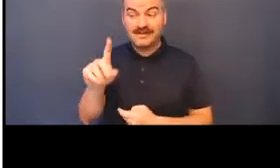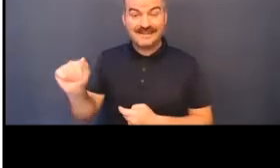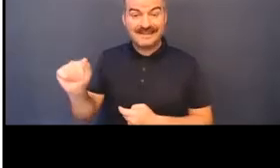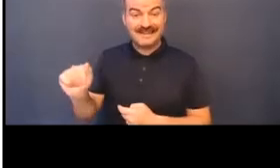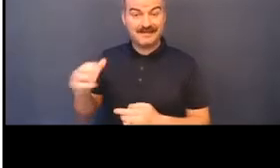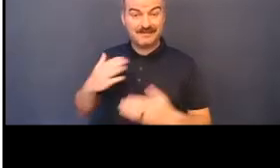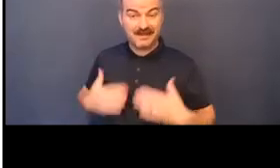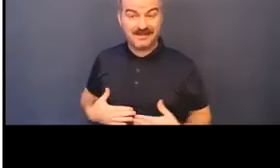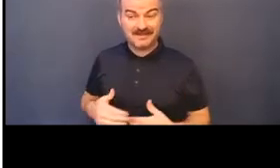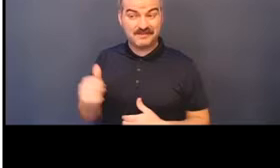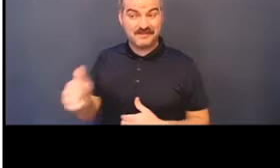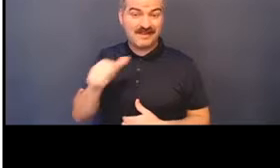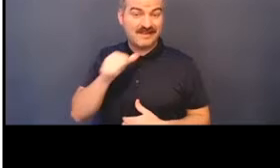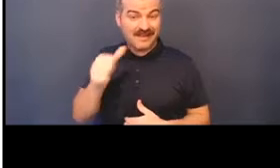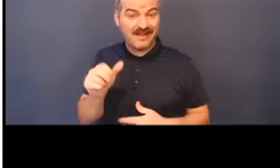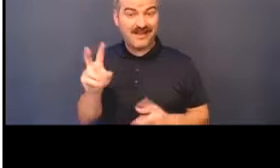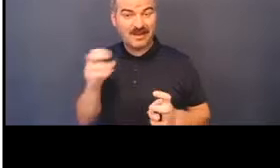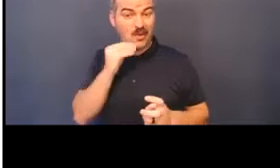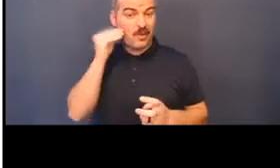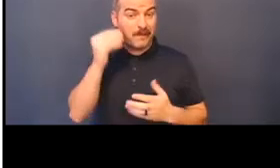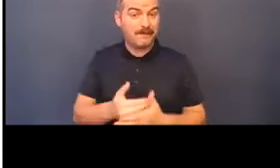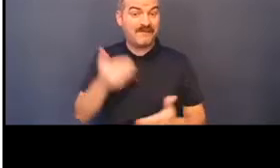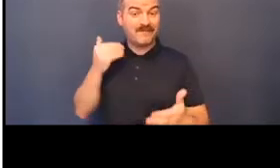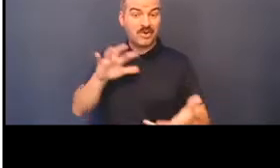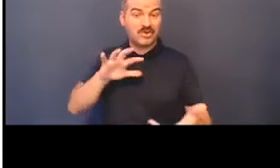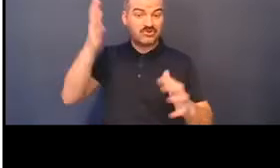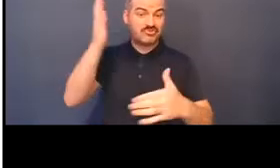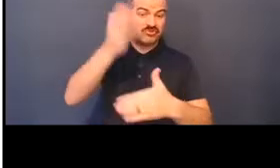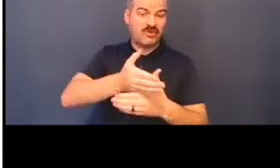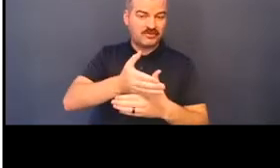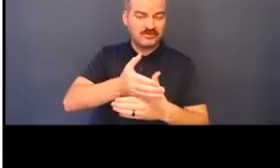not at home. Prior to the disruption of the world organized around ability.